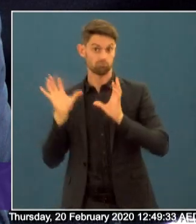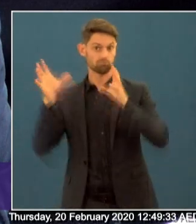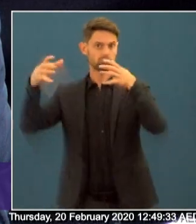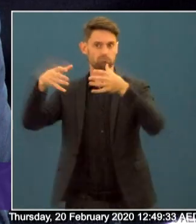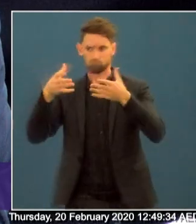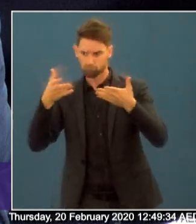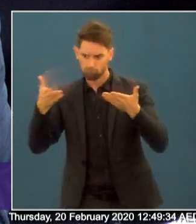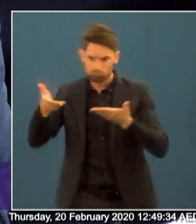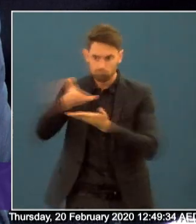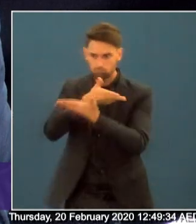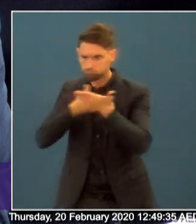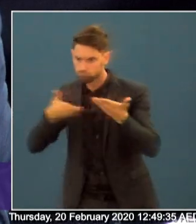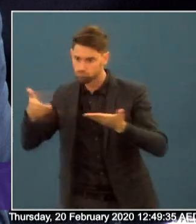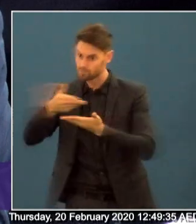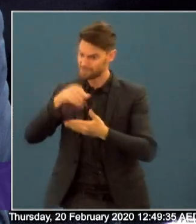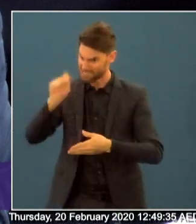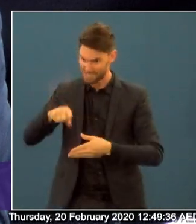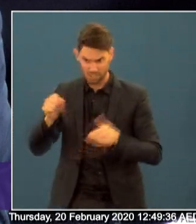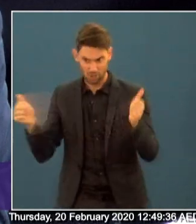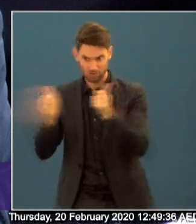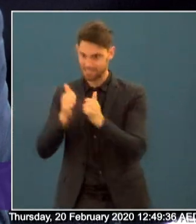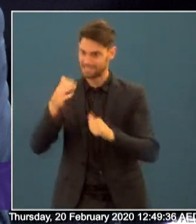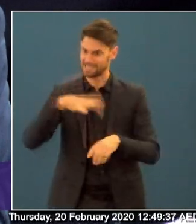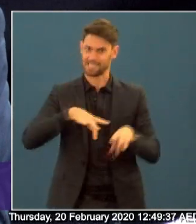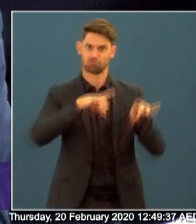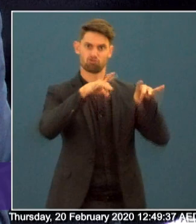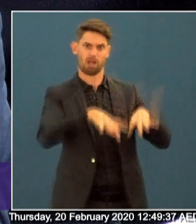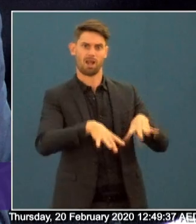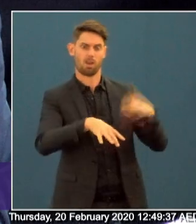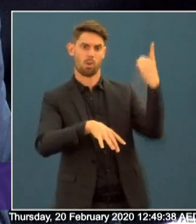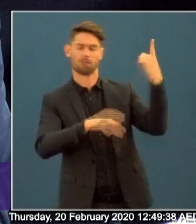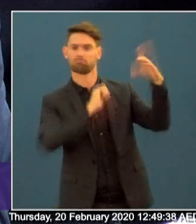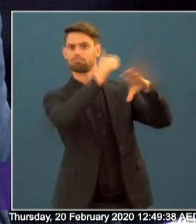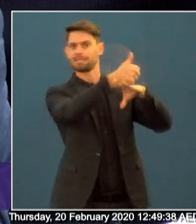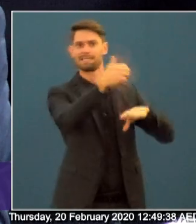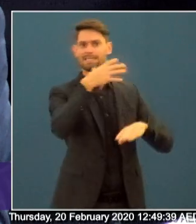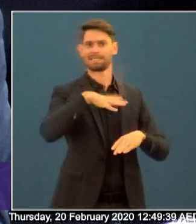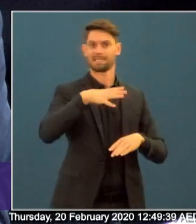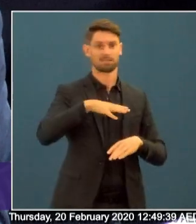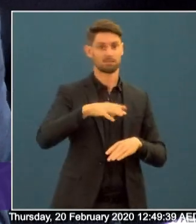suggested that as one of the solutions, particularly around the gap between mental health service provision